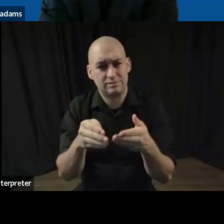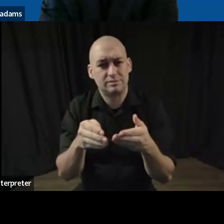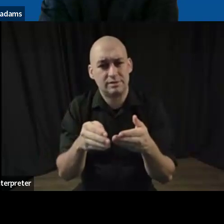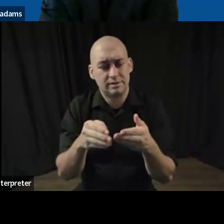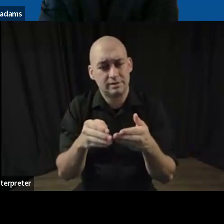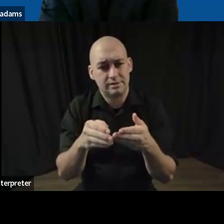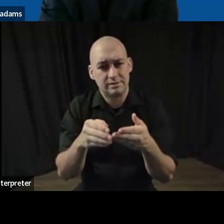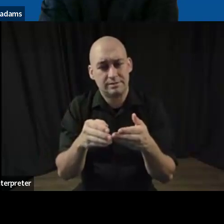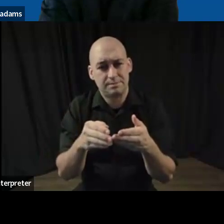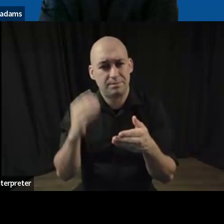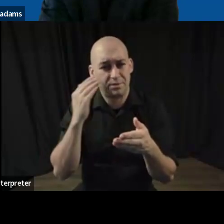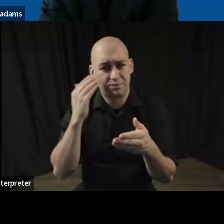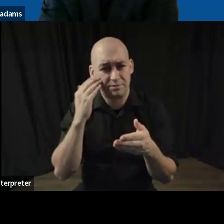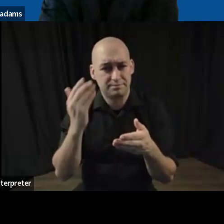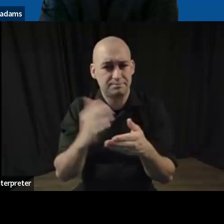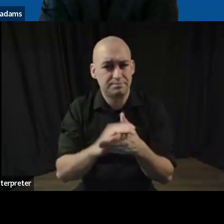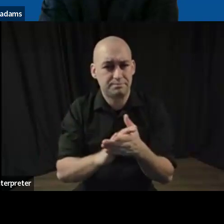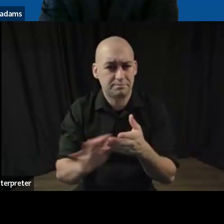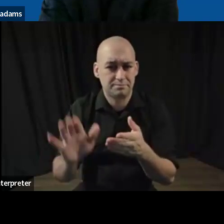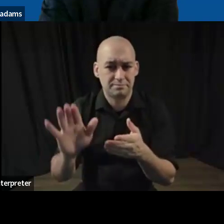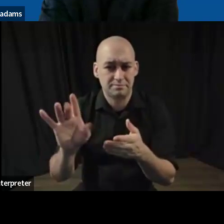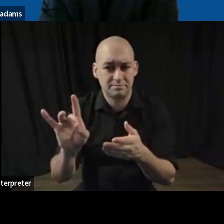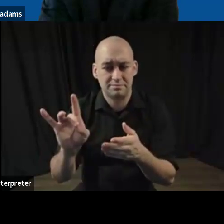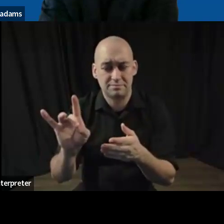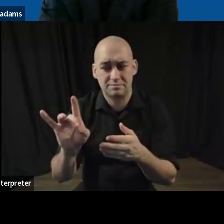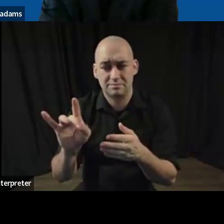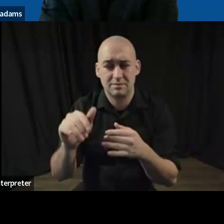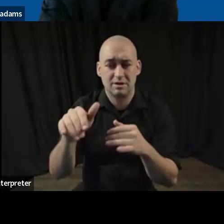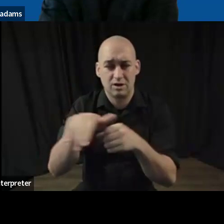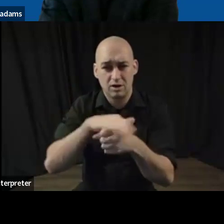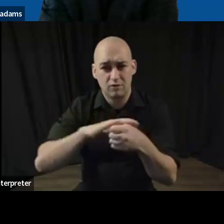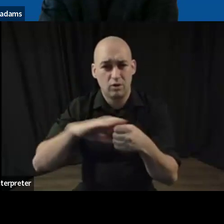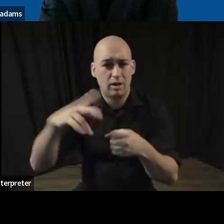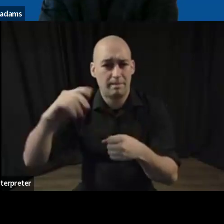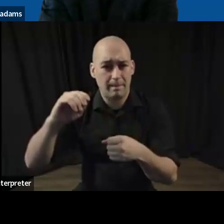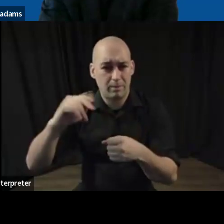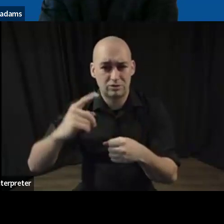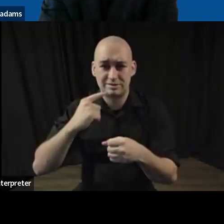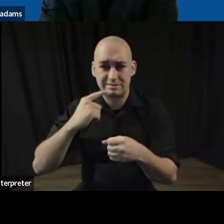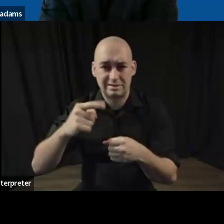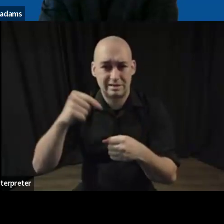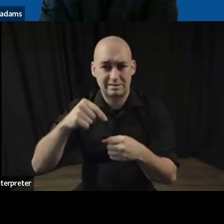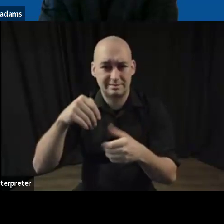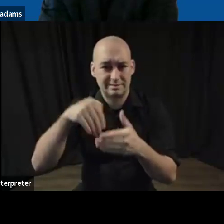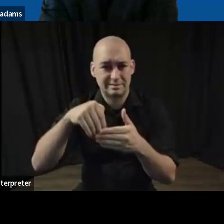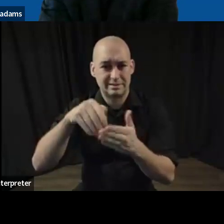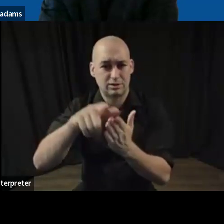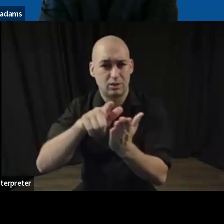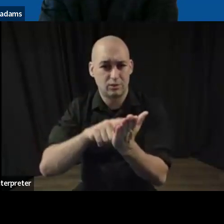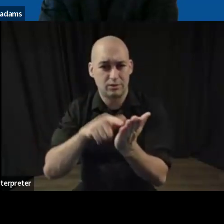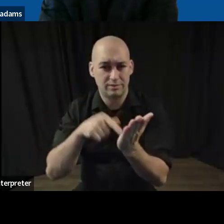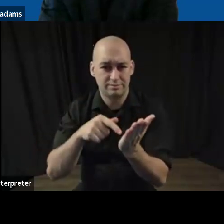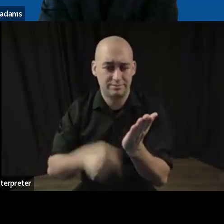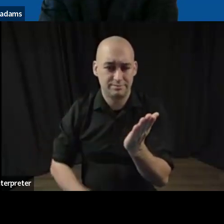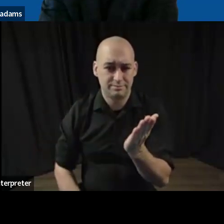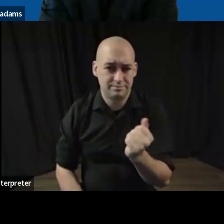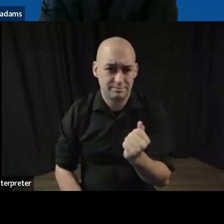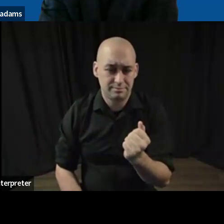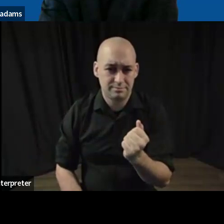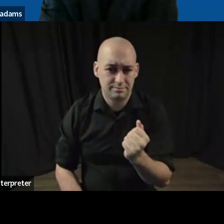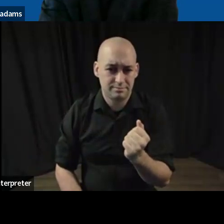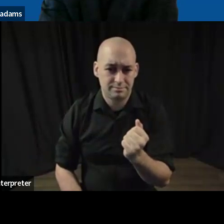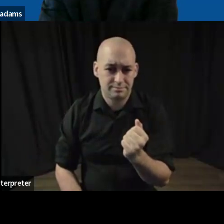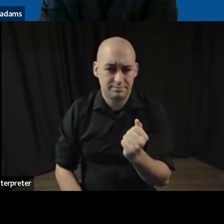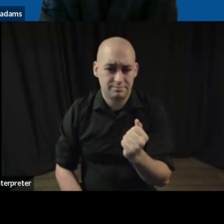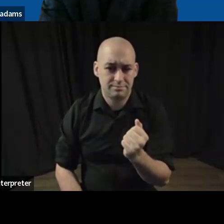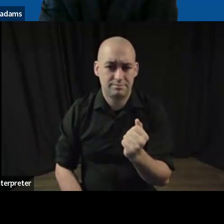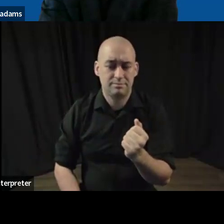you know the 8 covered populations that are mentioned in statue during the planning process,